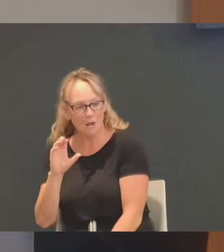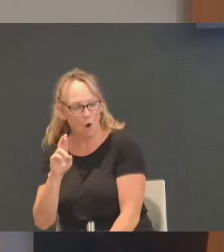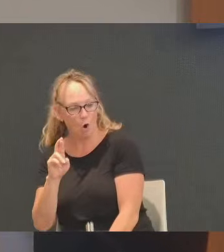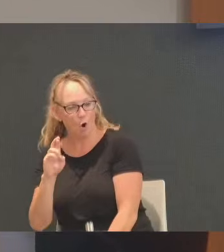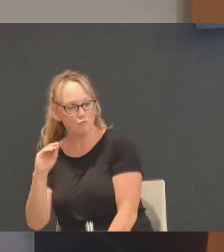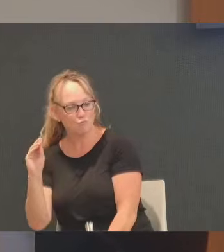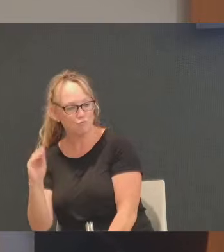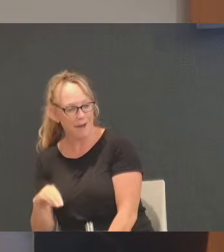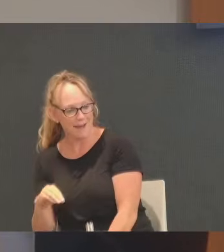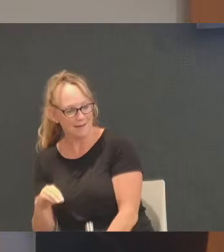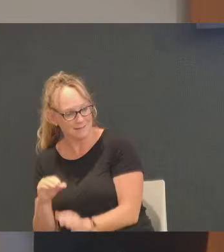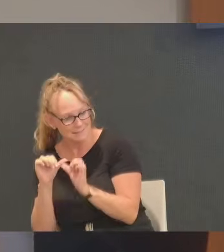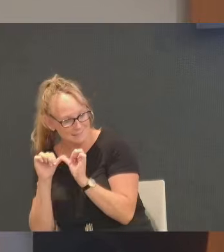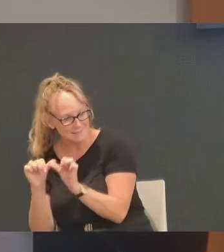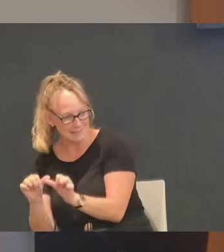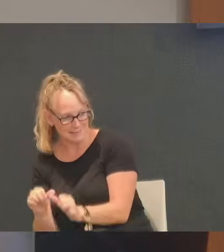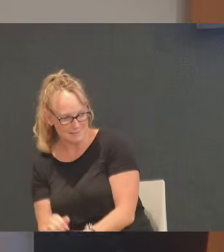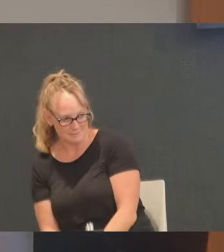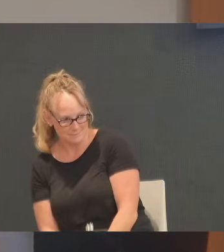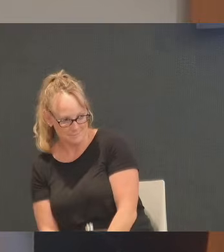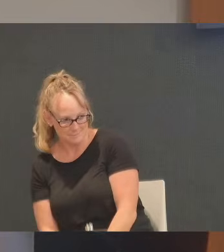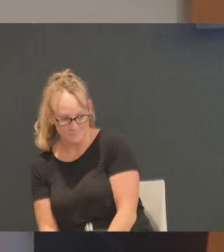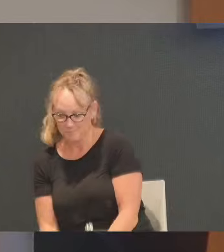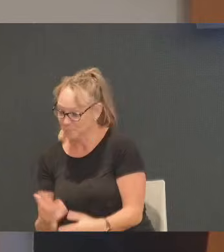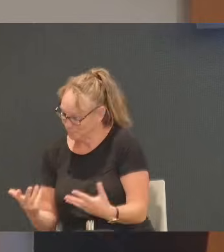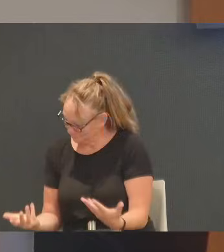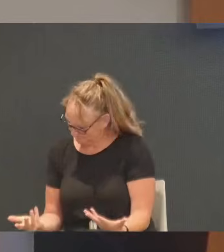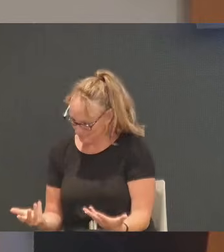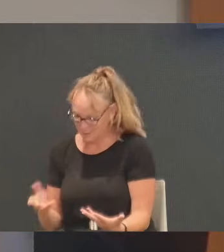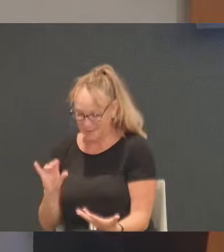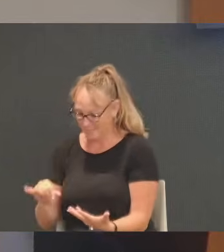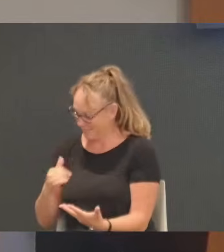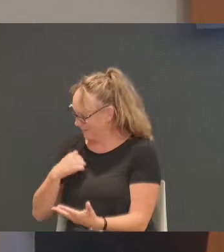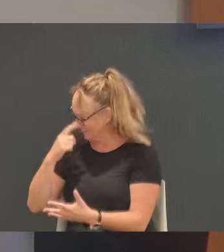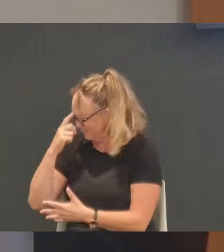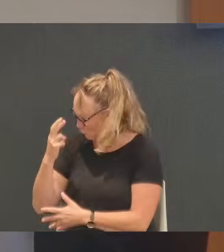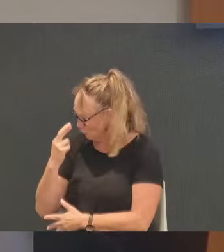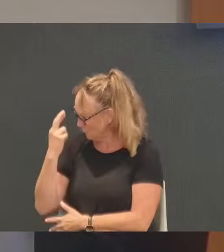so that's the the purpose of the action for the Board this evening. So Holly, I don't know if you